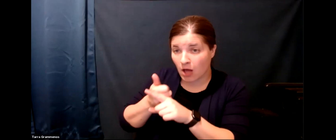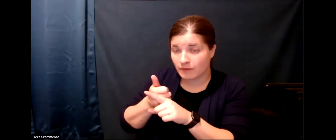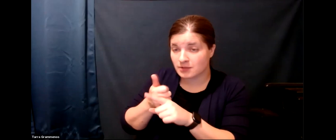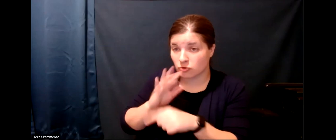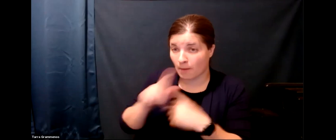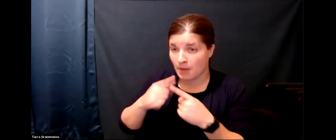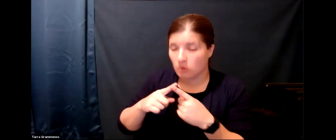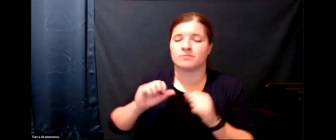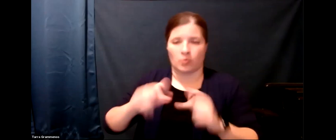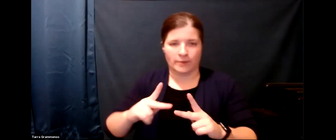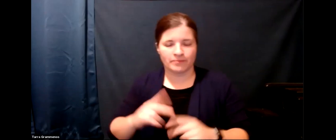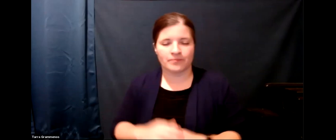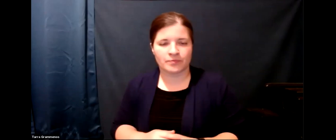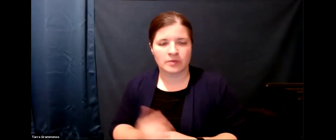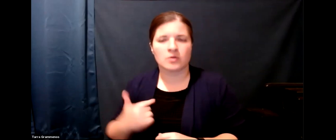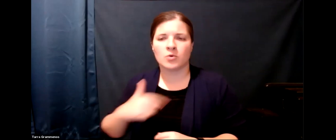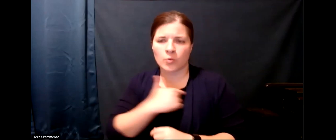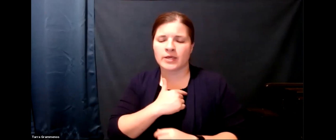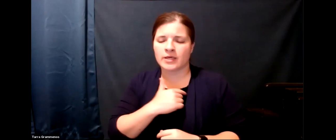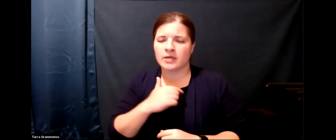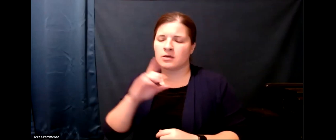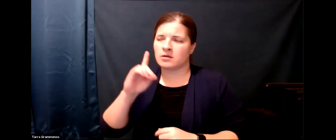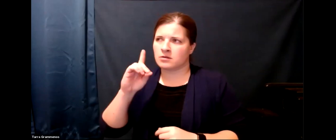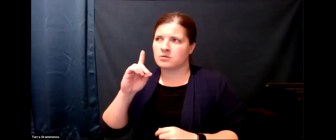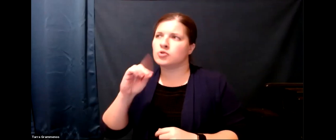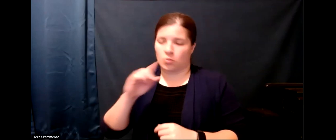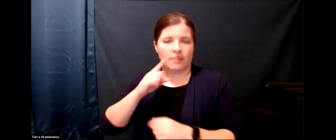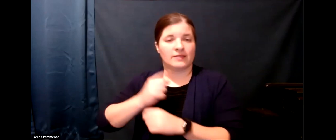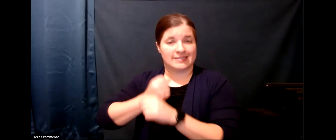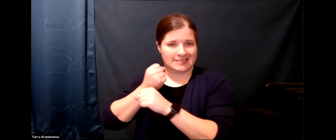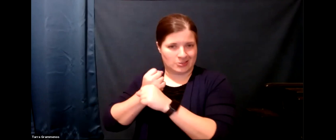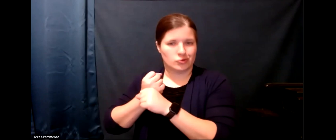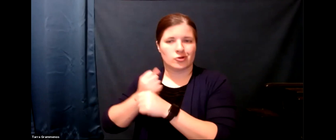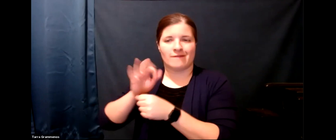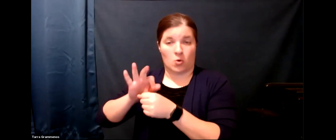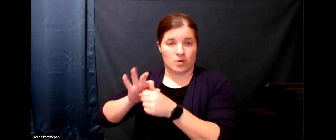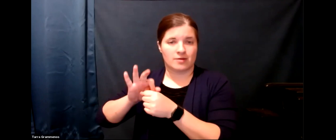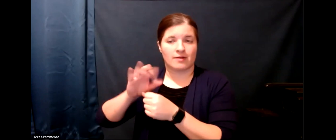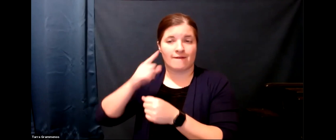So we do keep the secured voted ballots for 22 months.